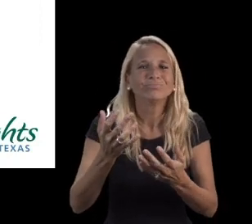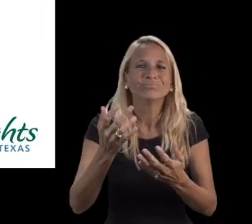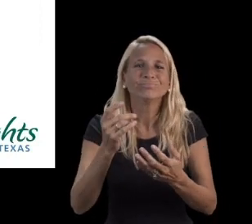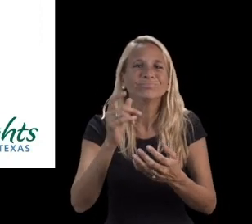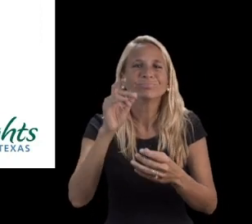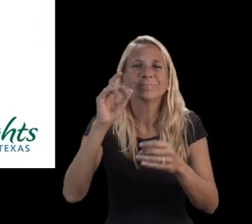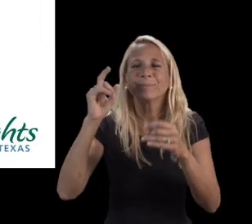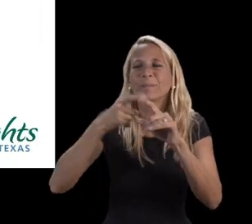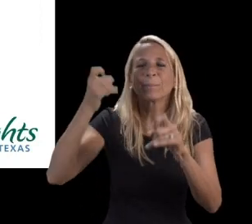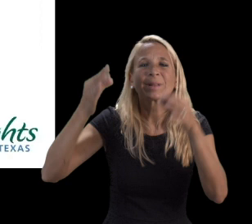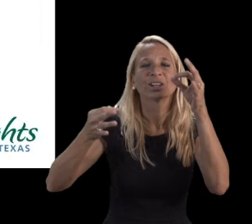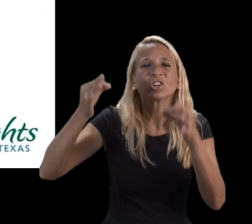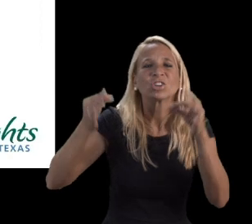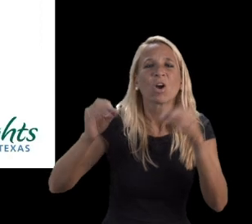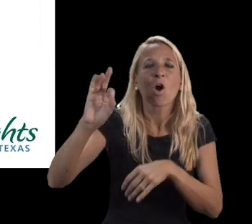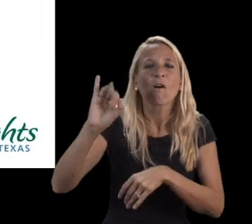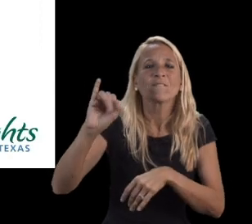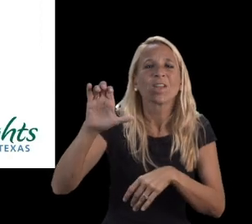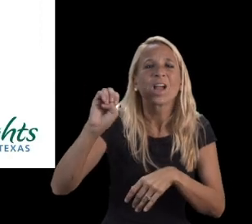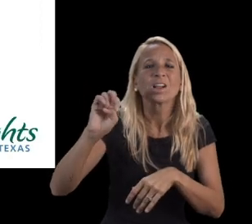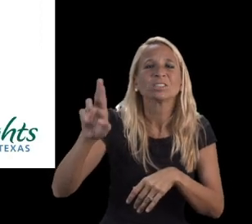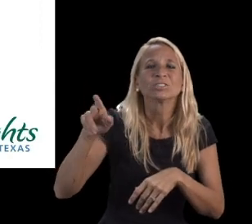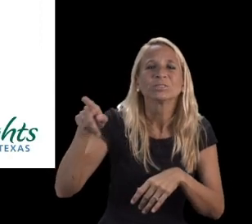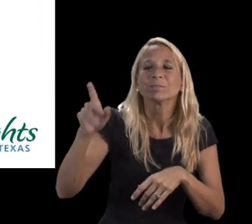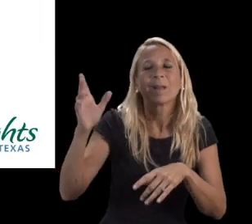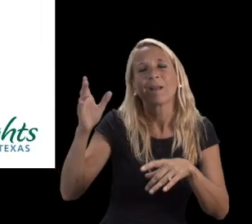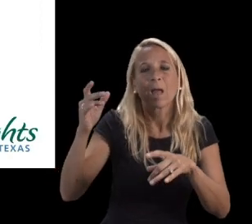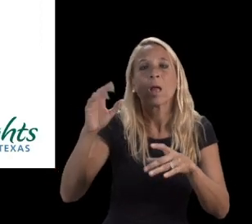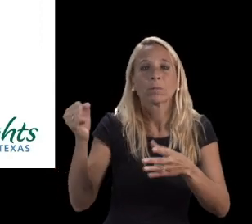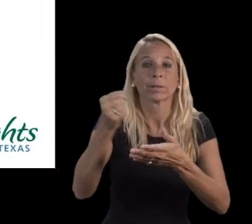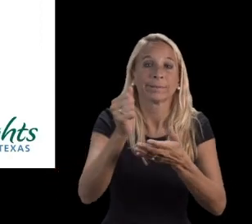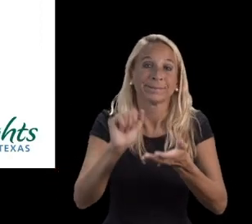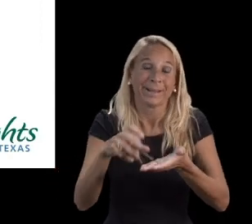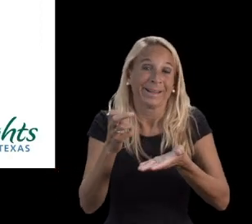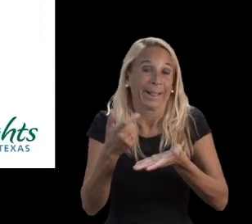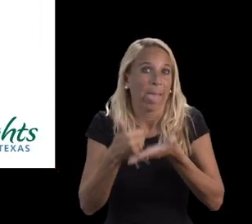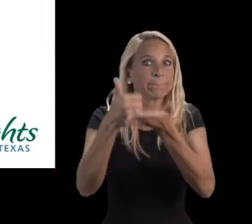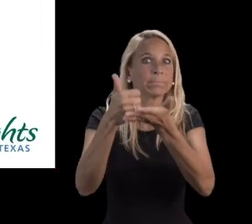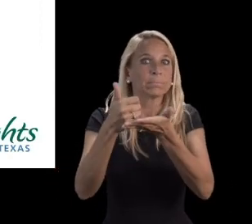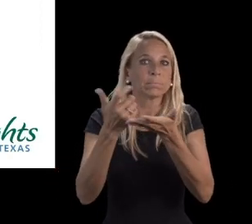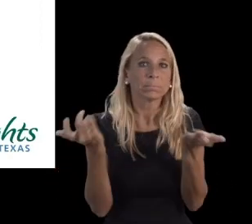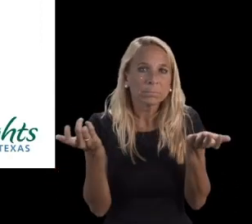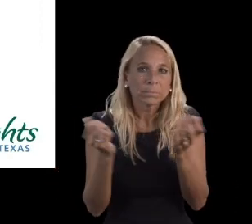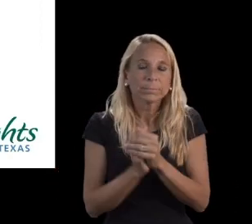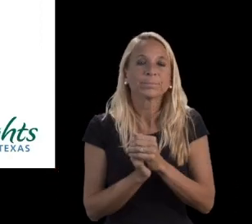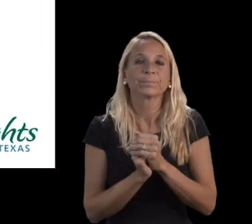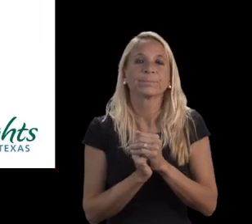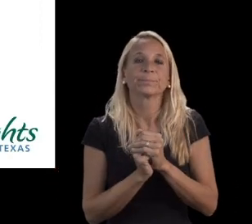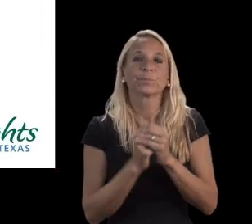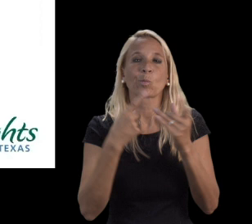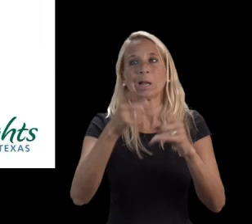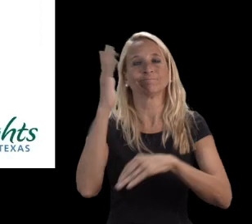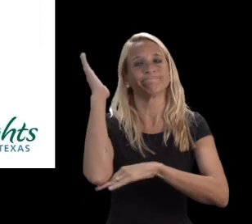provided the hearing officer will come to the rescue, essentially, if anyone is talking while you're talking.